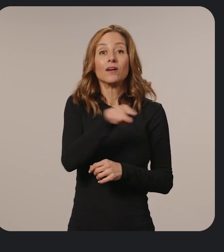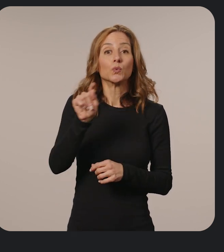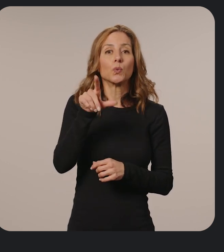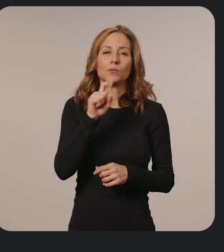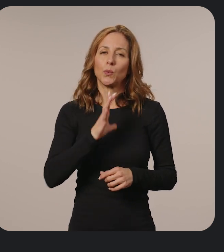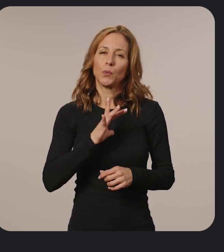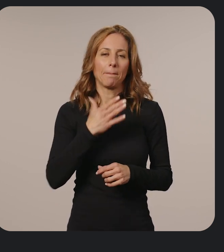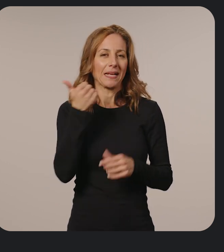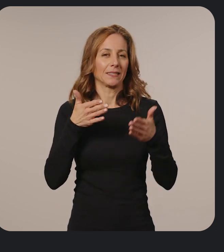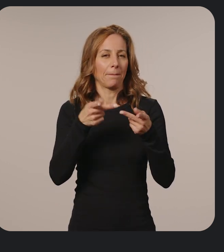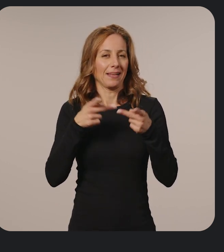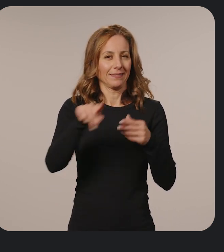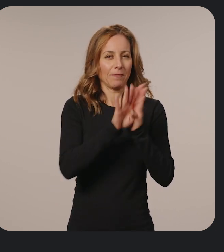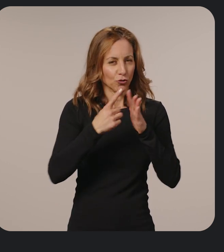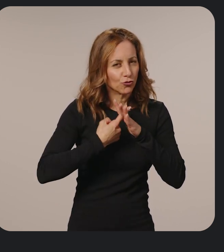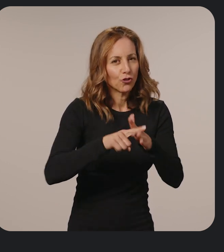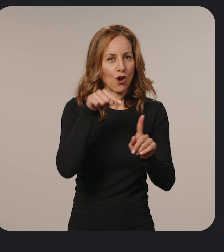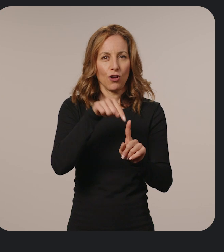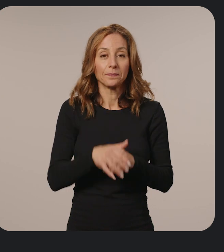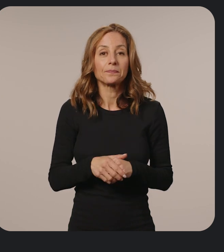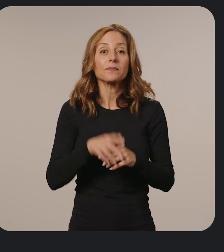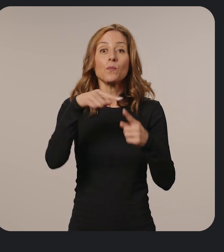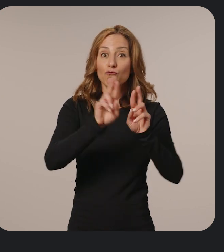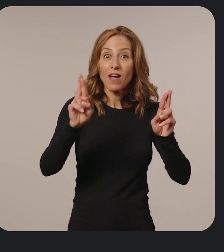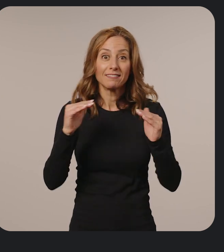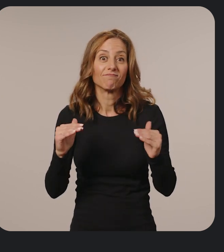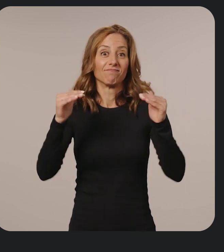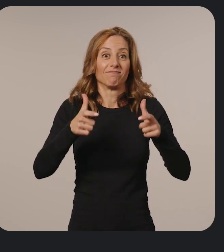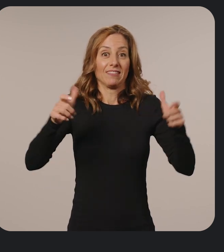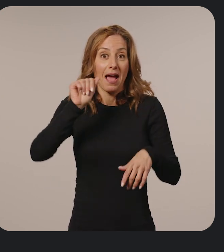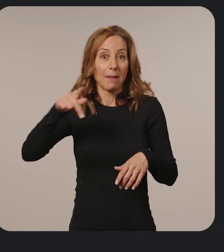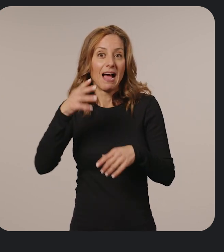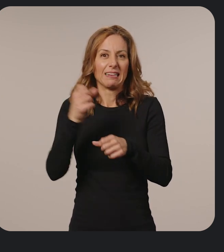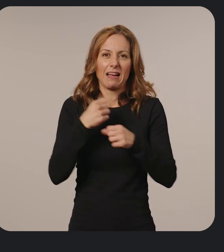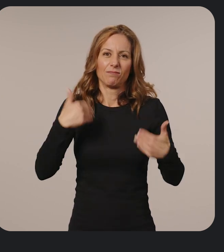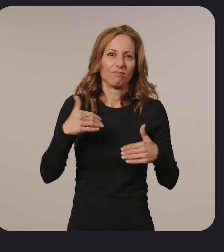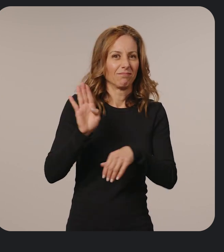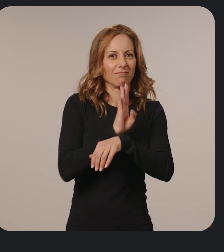When you're ready to scale up your application and get enterprise grade support, you can build out your application on Google Cloud.